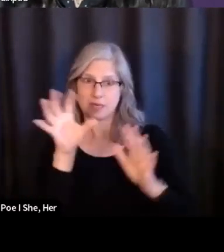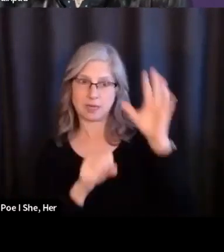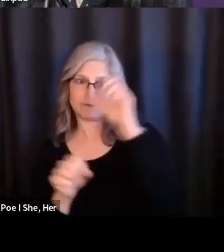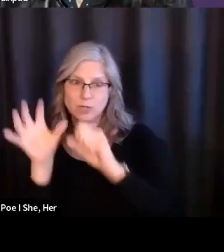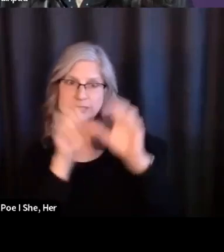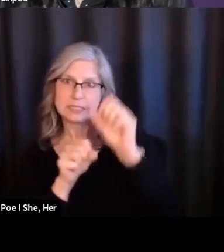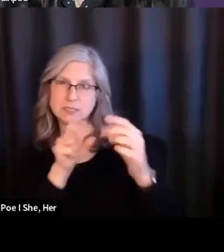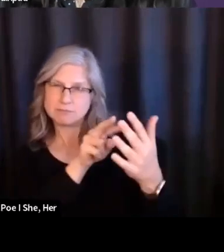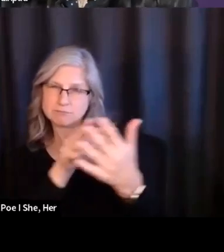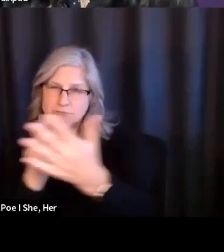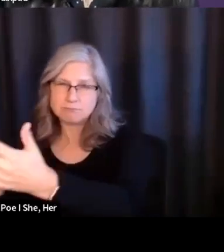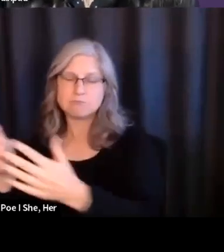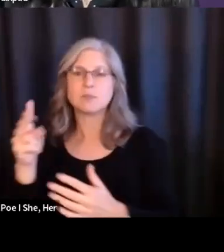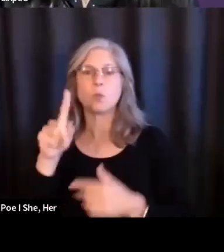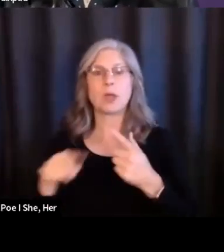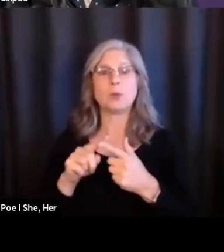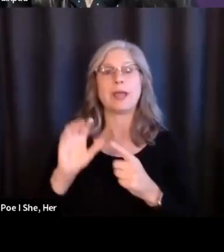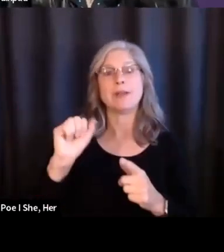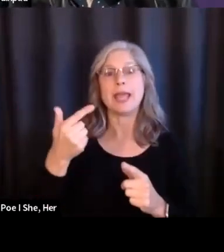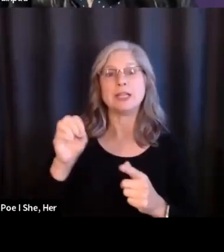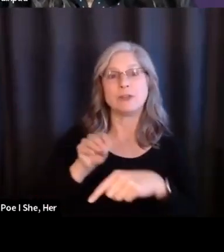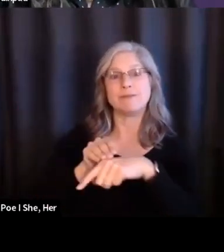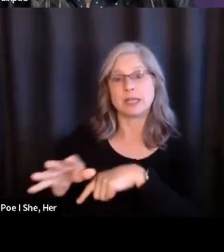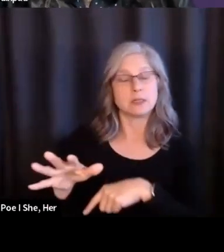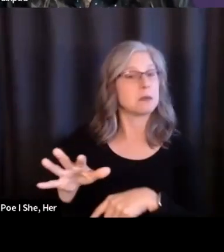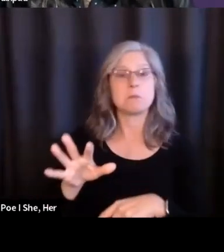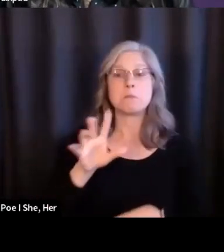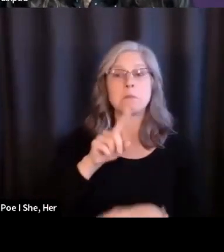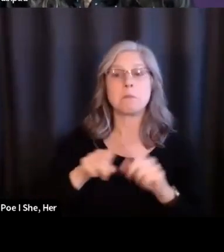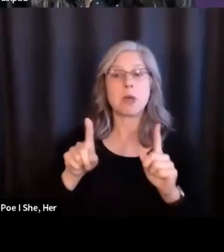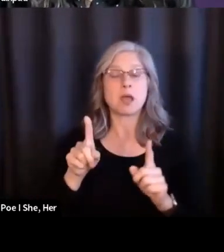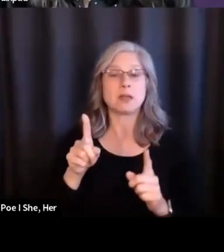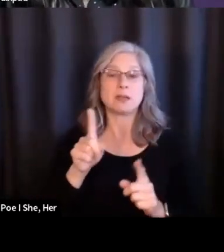and when we get age effects, when in actual fact, maybe we shouldn't be doing that.